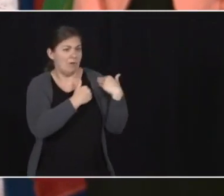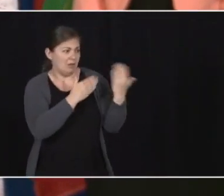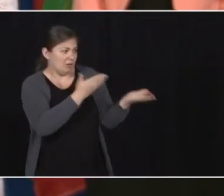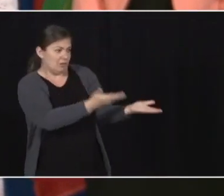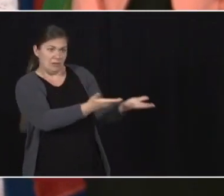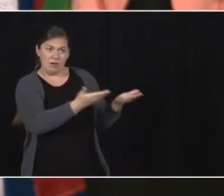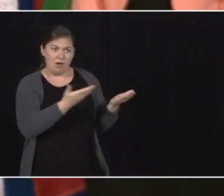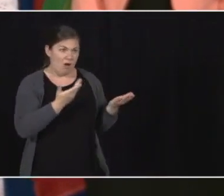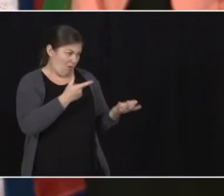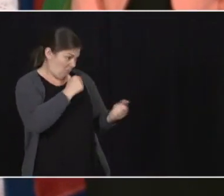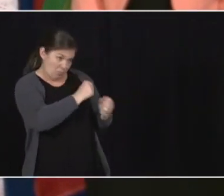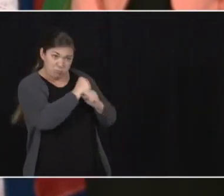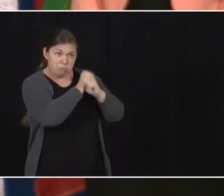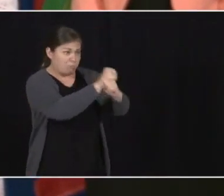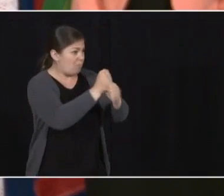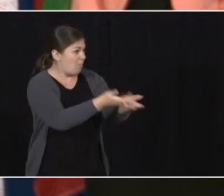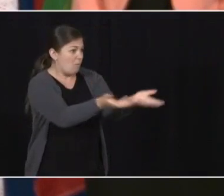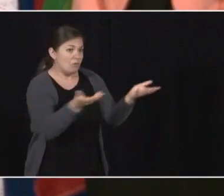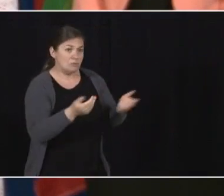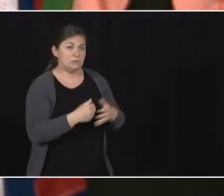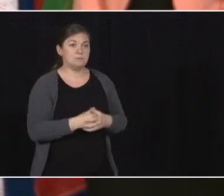I don't feel our government